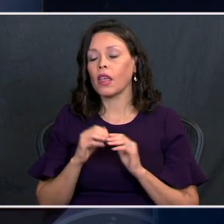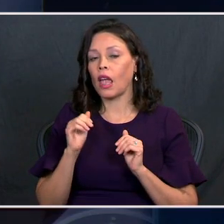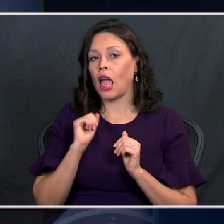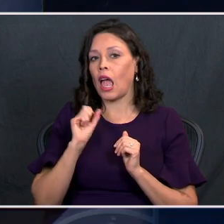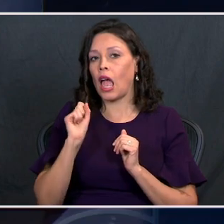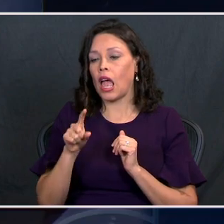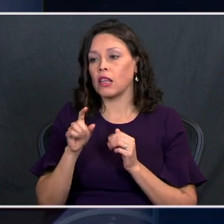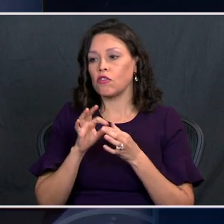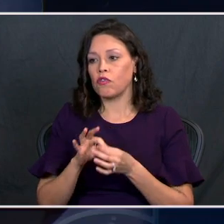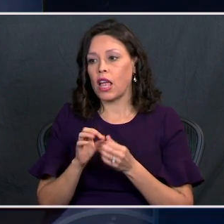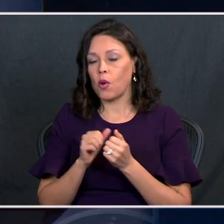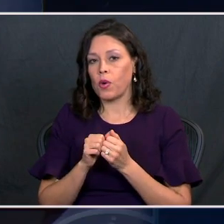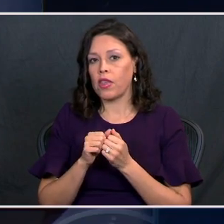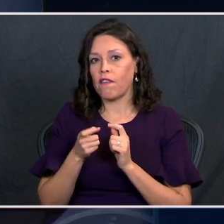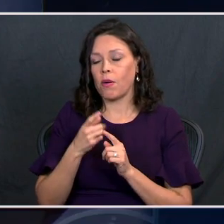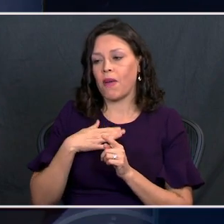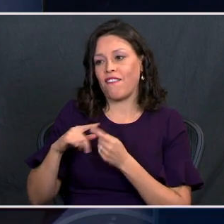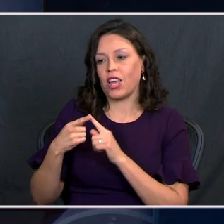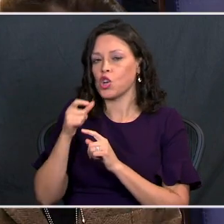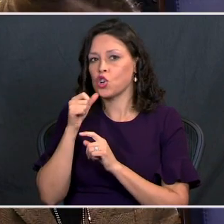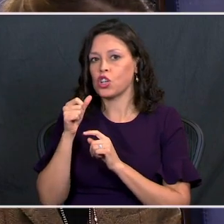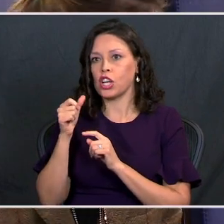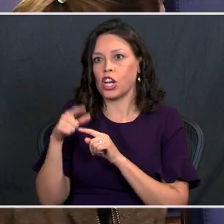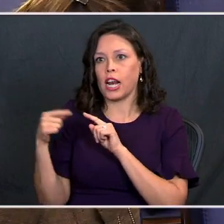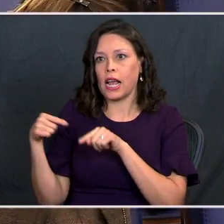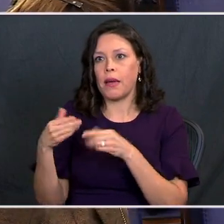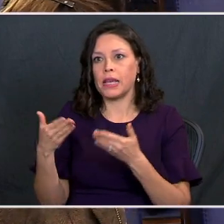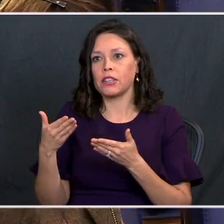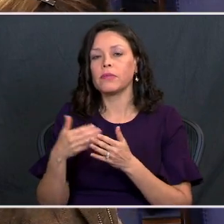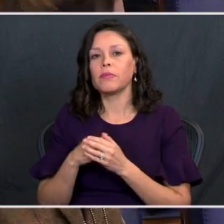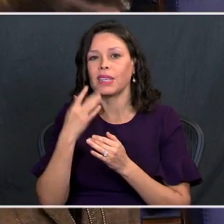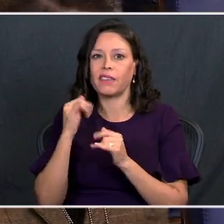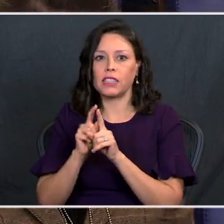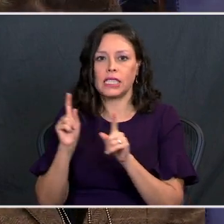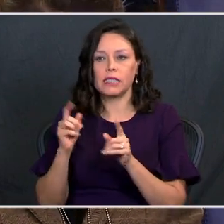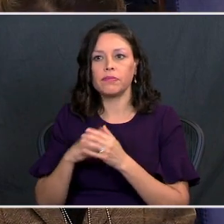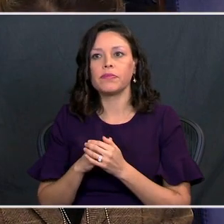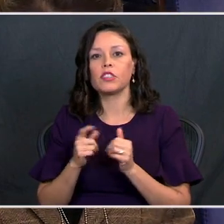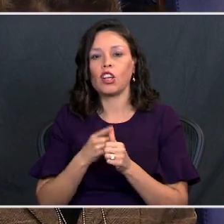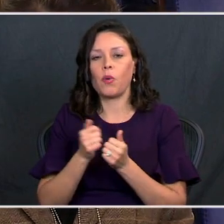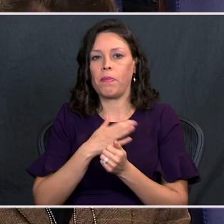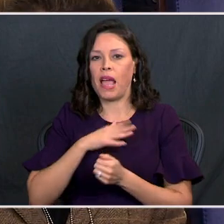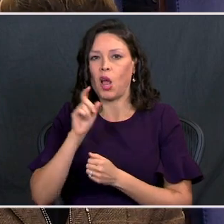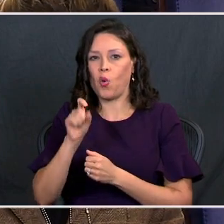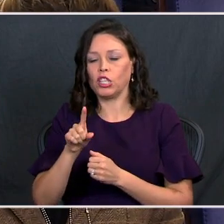of one of my colleagues who couldn't be here — Ms. Psaki: Sure. Go ahead. The Press: -- due to social distancing? Okay. So I'll start with my question.